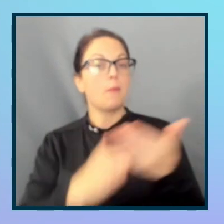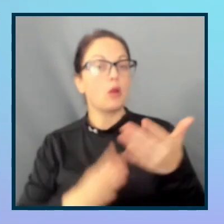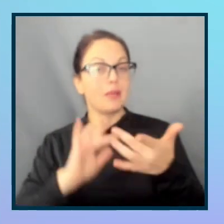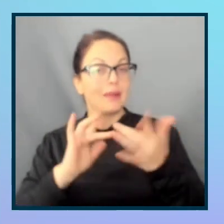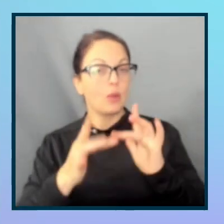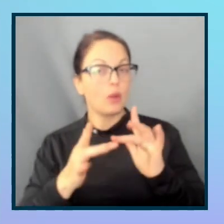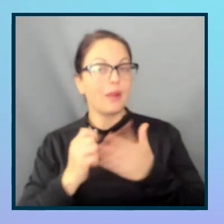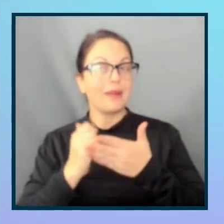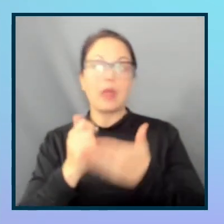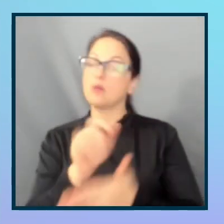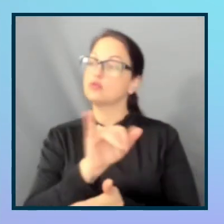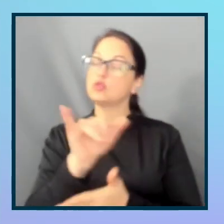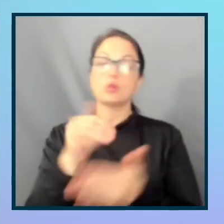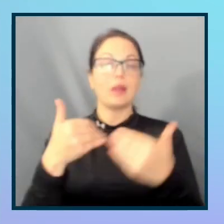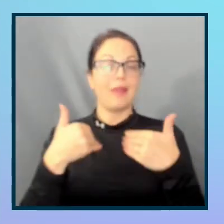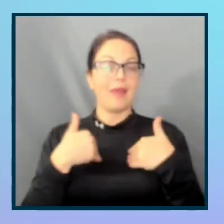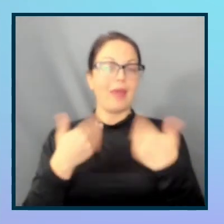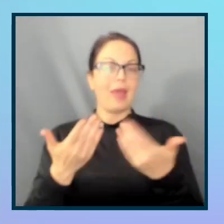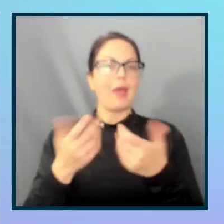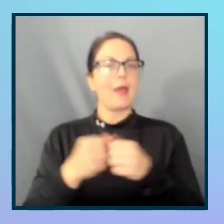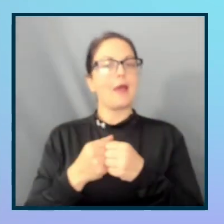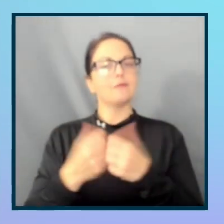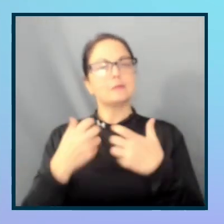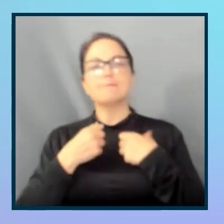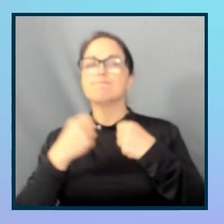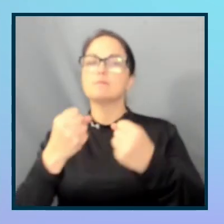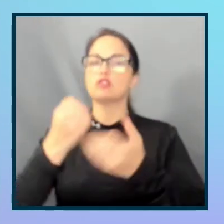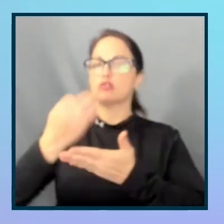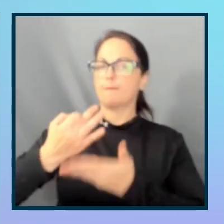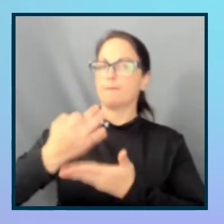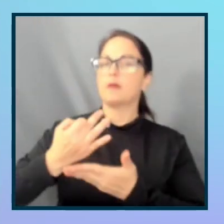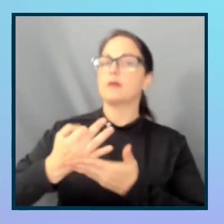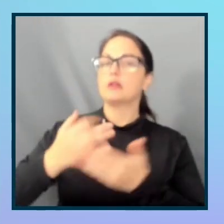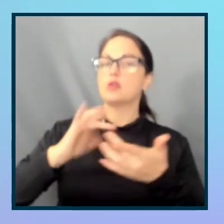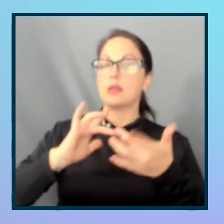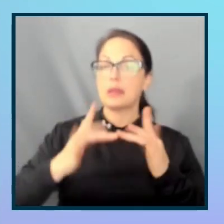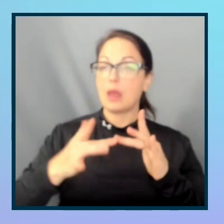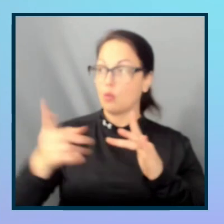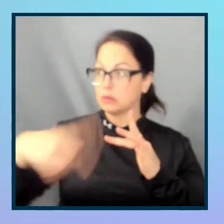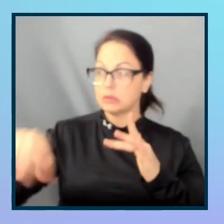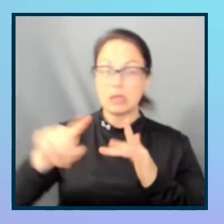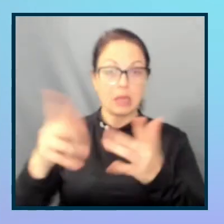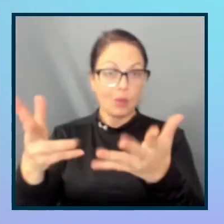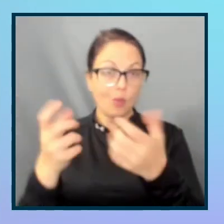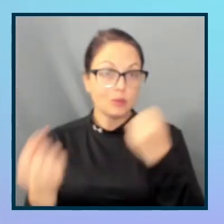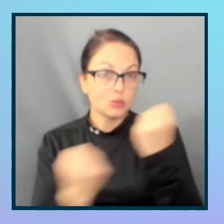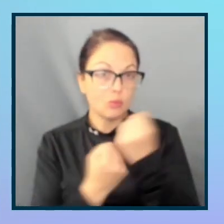some stability with funding so that the networks, if they wanna sponsor something, they feel like,